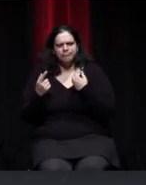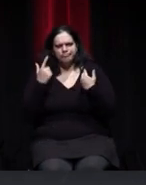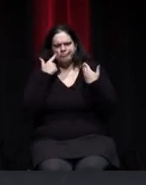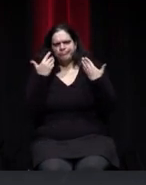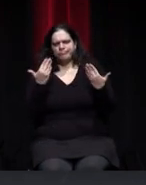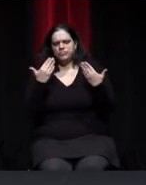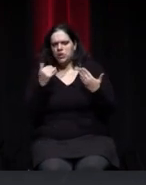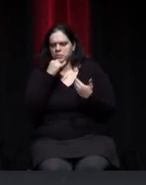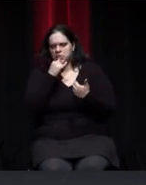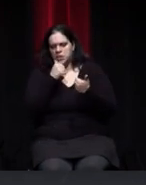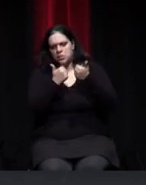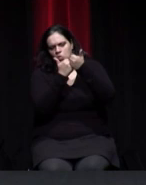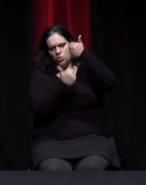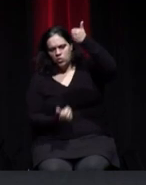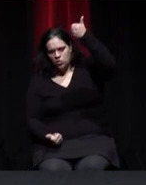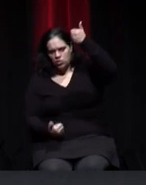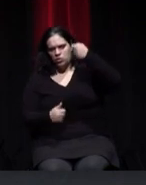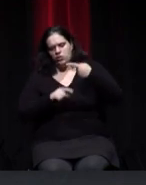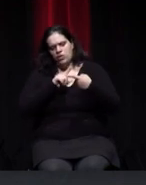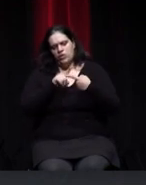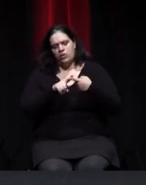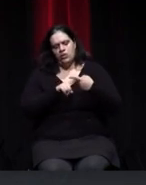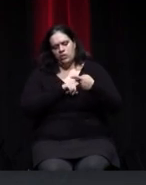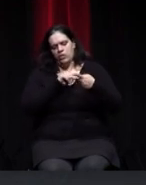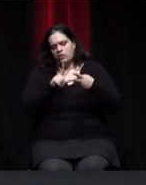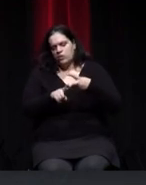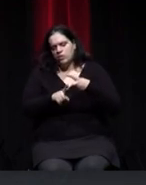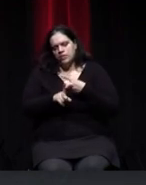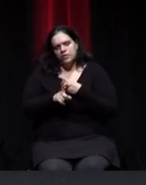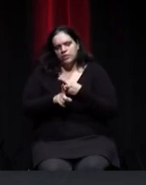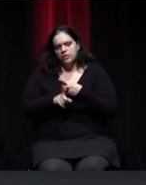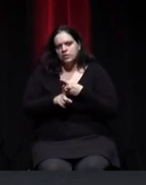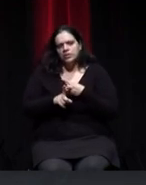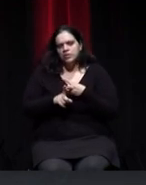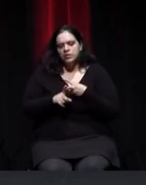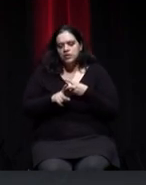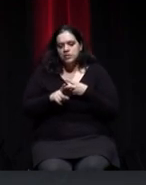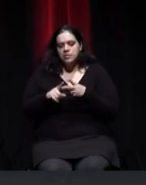hierarchy, centralization,